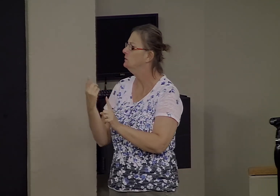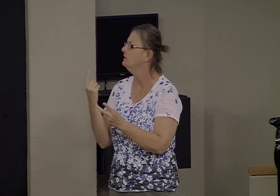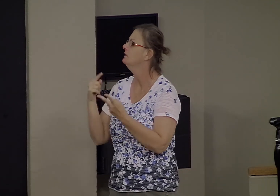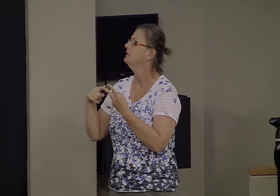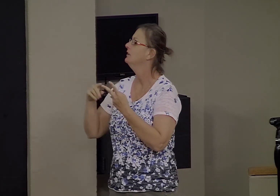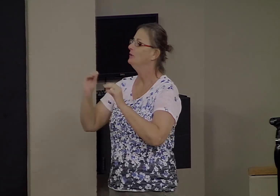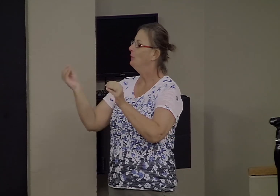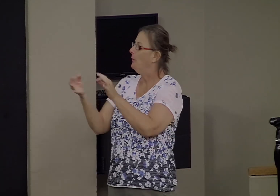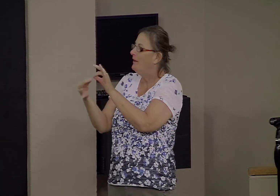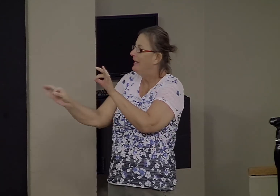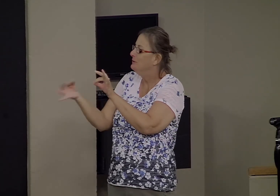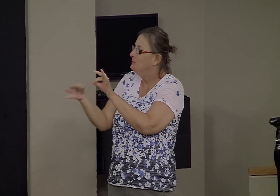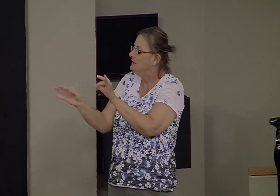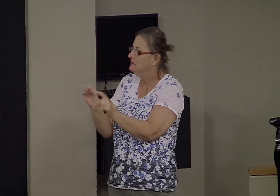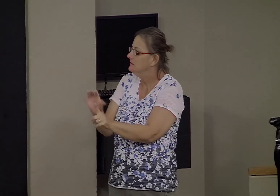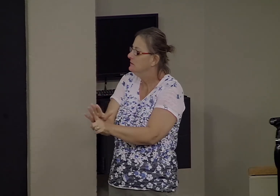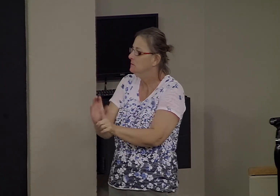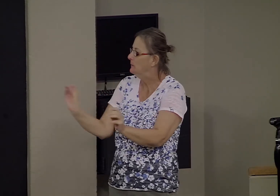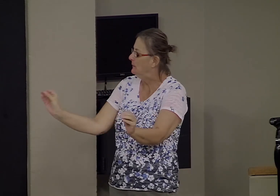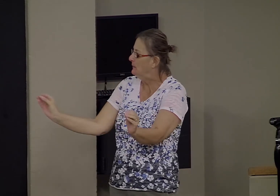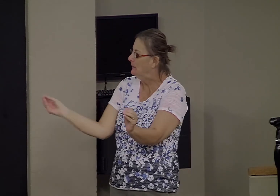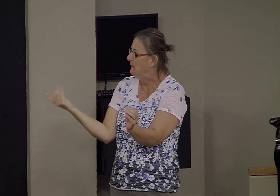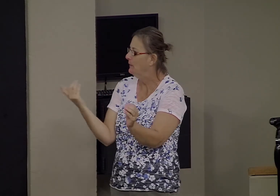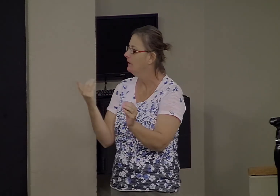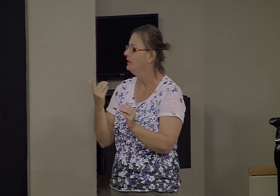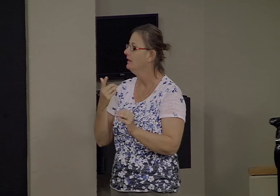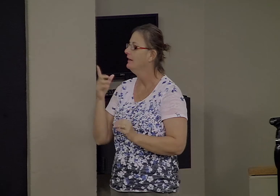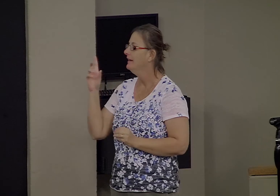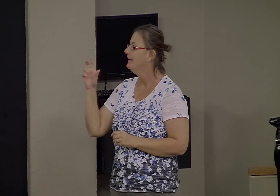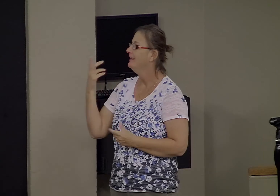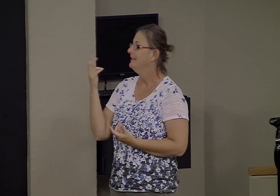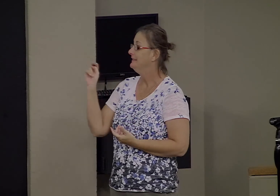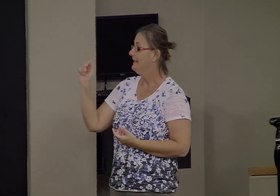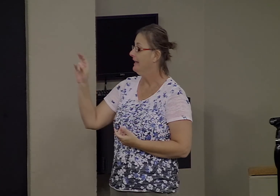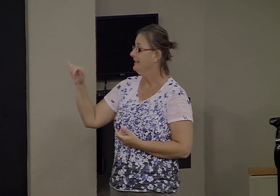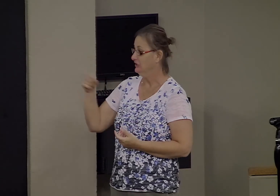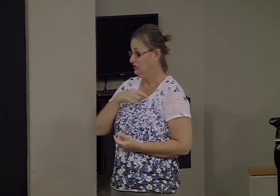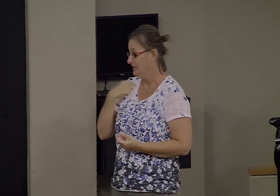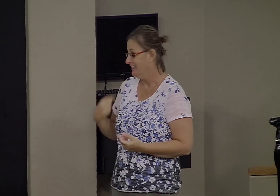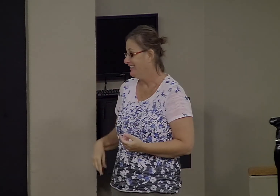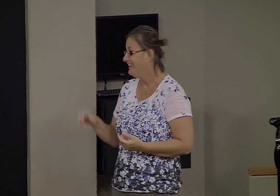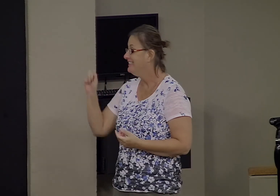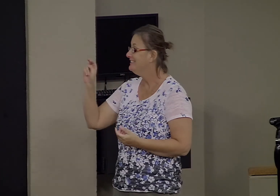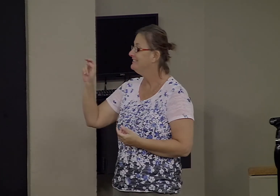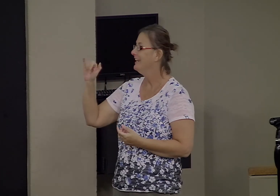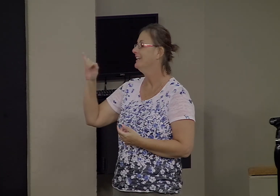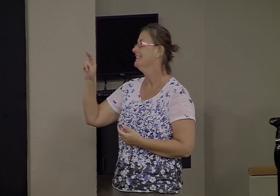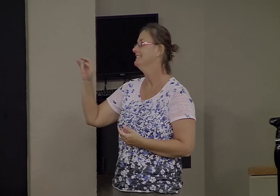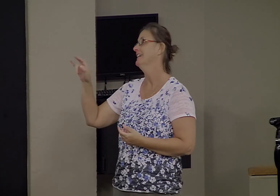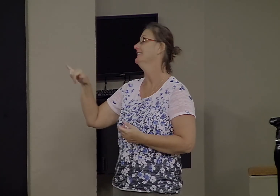because she didn't have proper language stimulation when she was very young. She didn't have that sort of exposure.